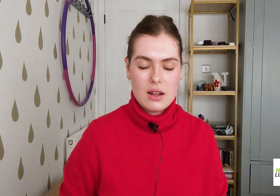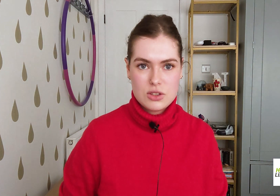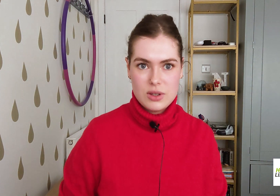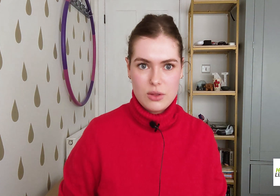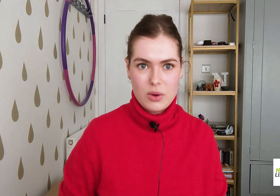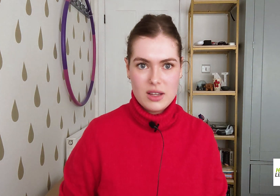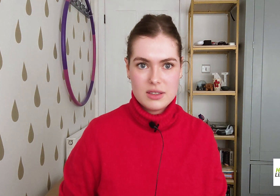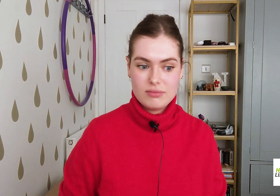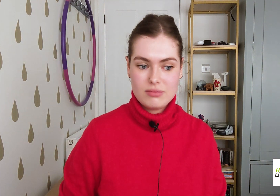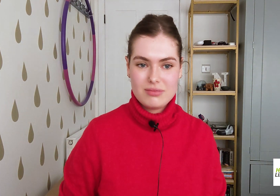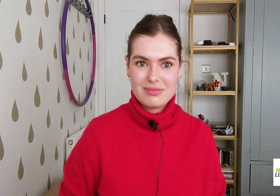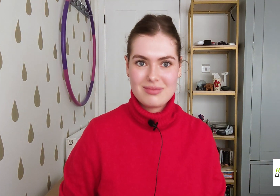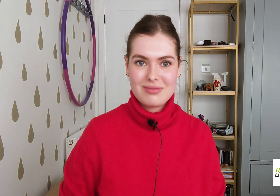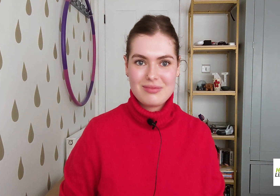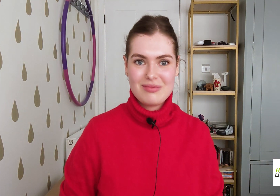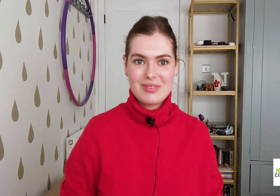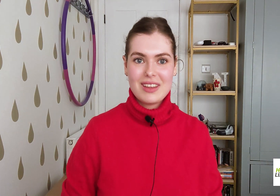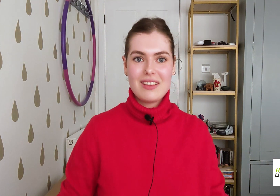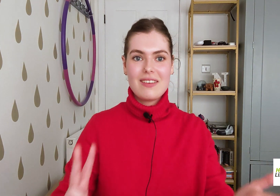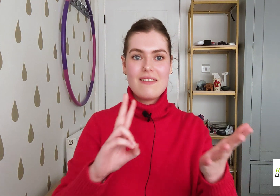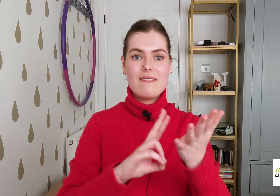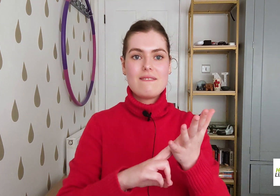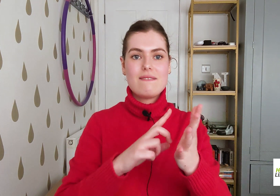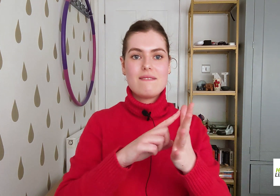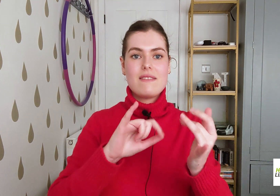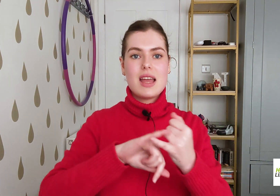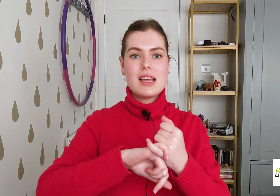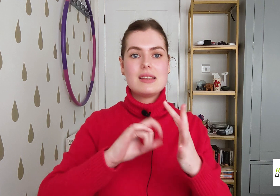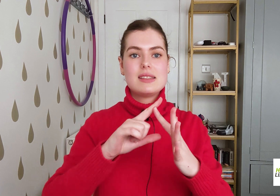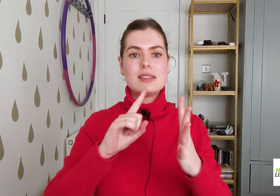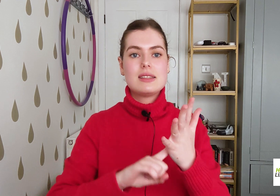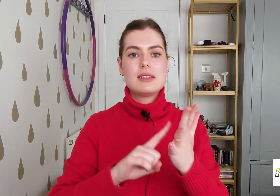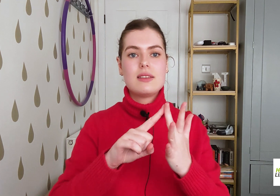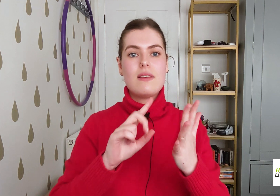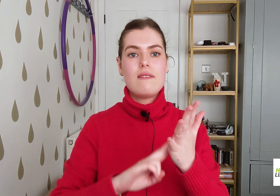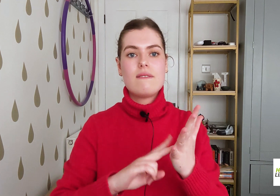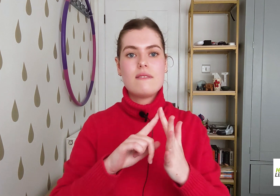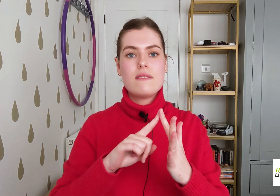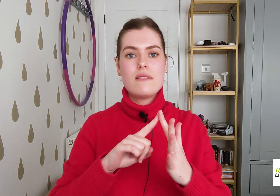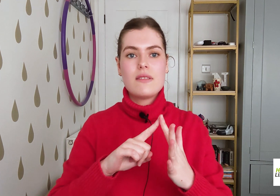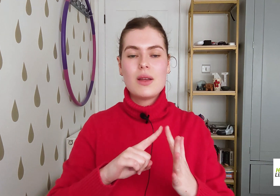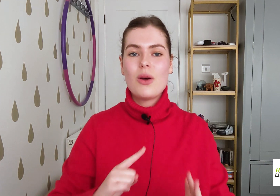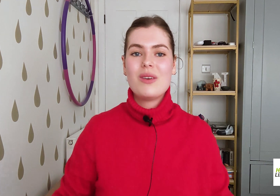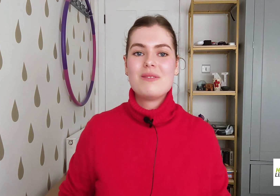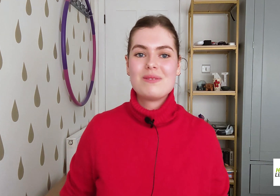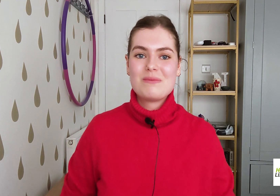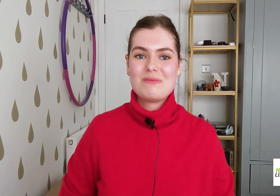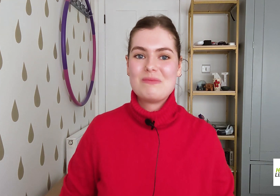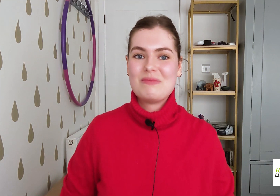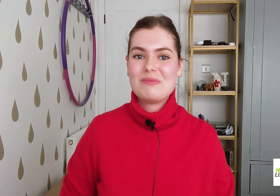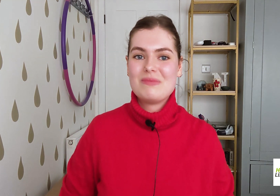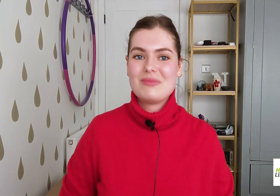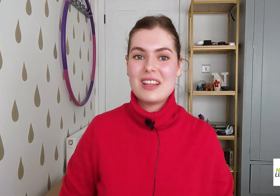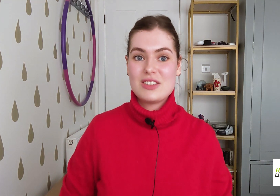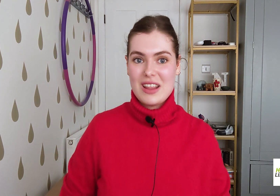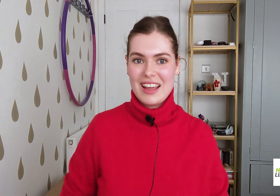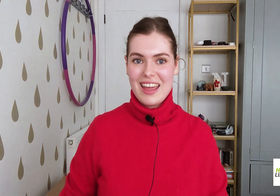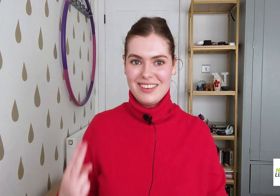Let's do another word. Let's do that again.